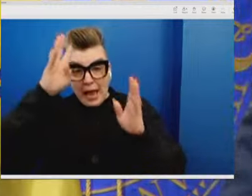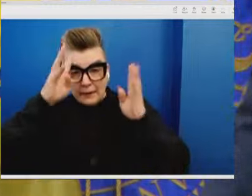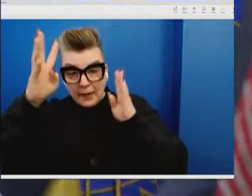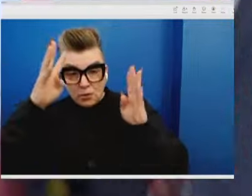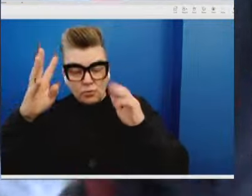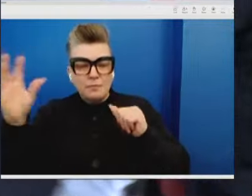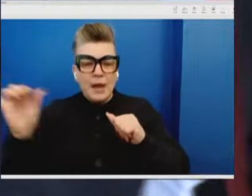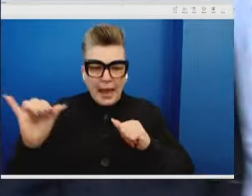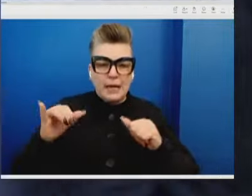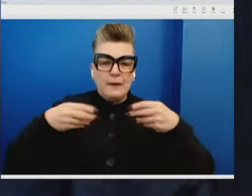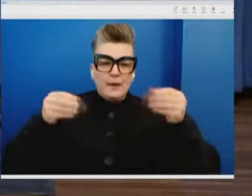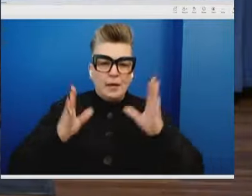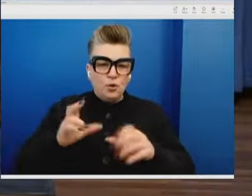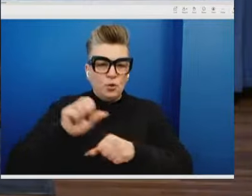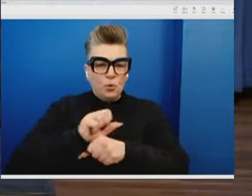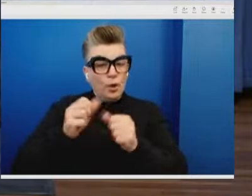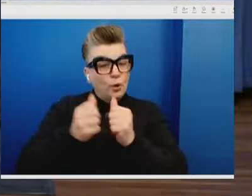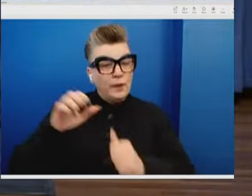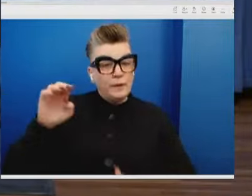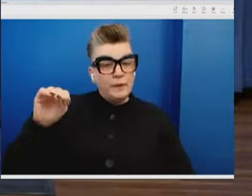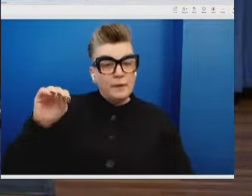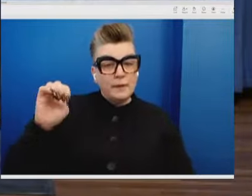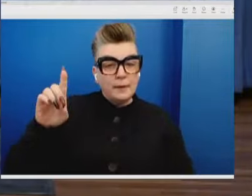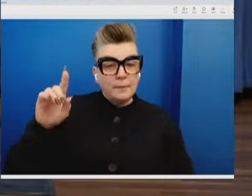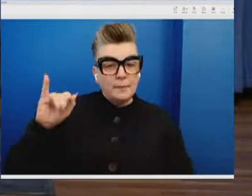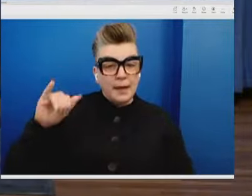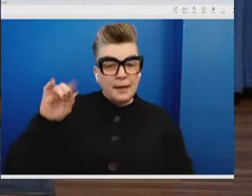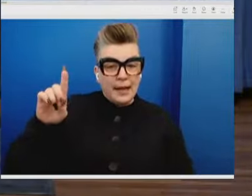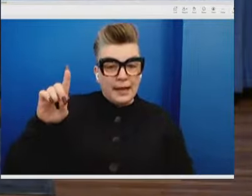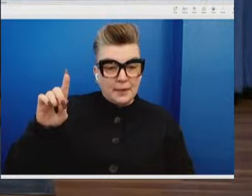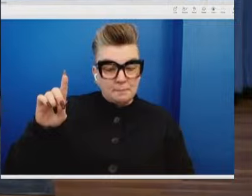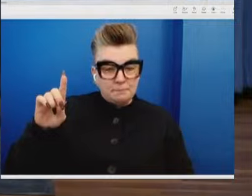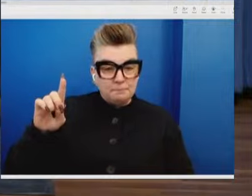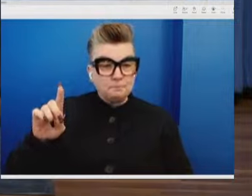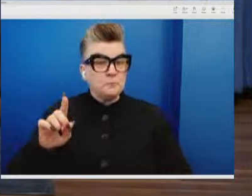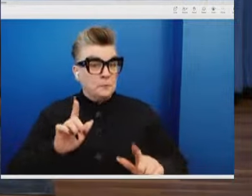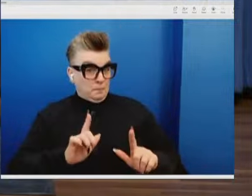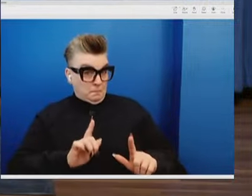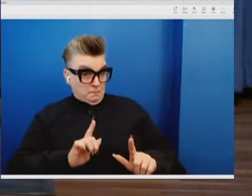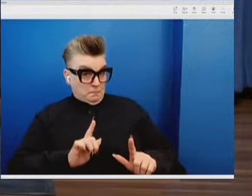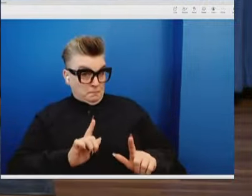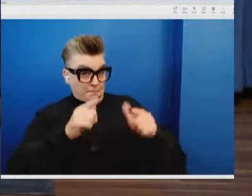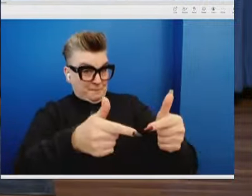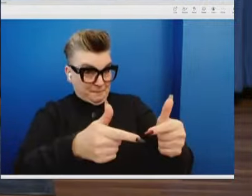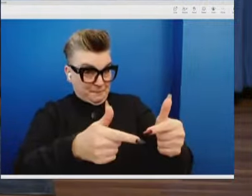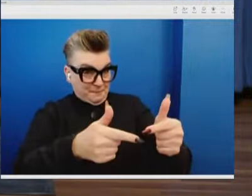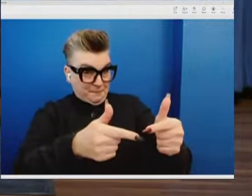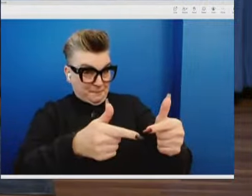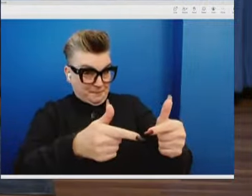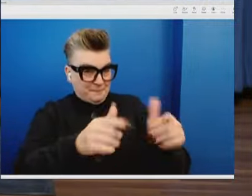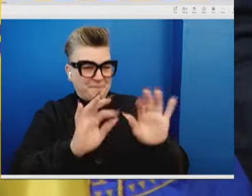Grant Thomas: Thank you, Dan and Administrator Oz. So as Dan said, let's talk about bringing